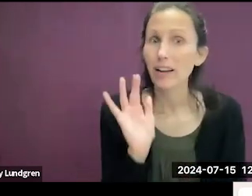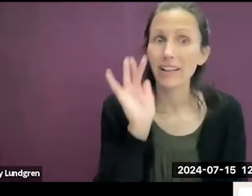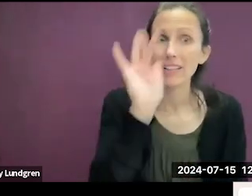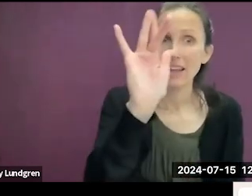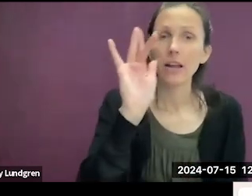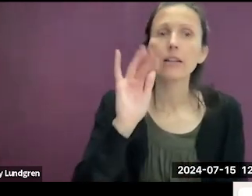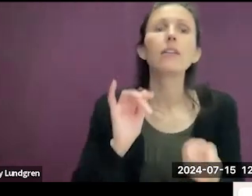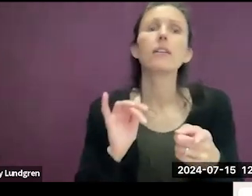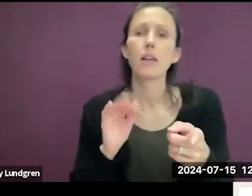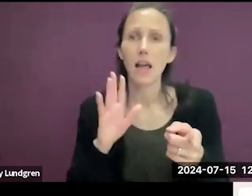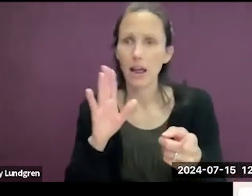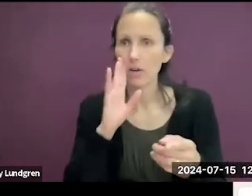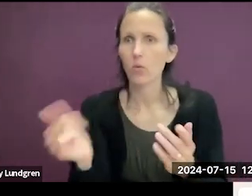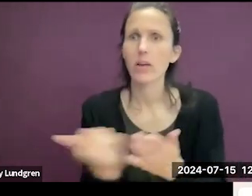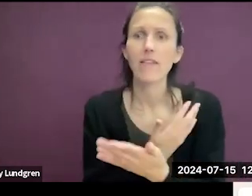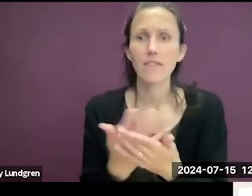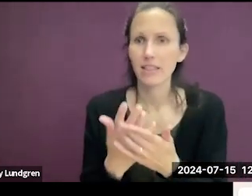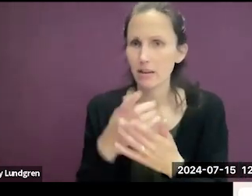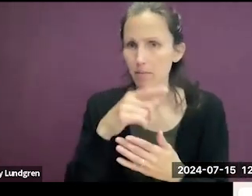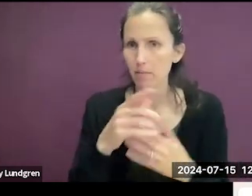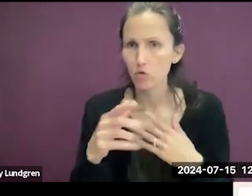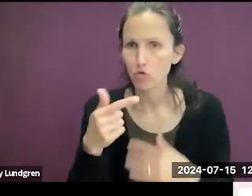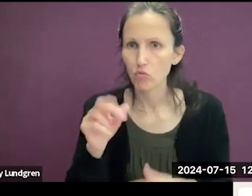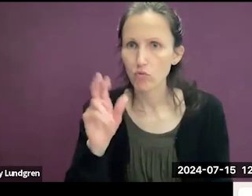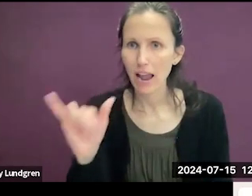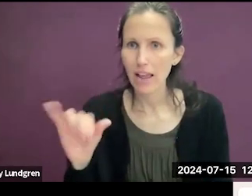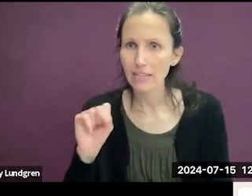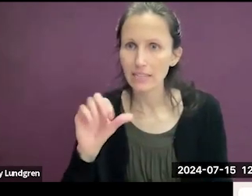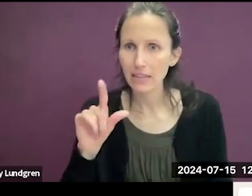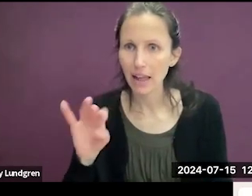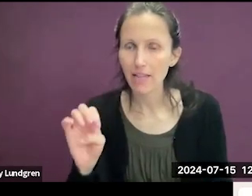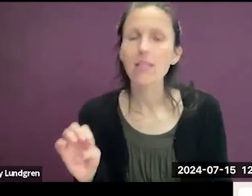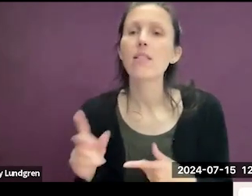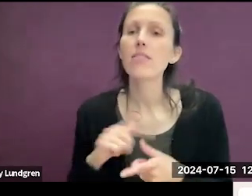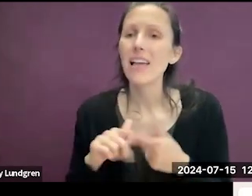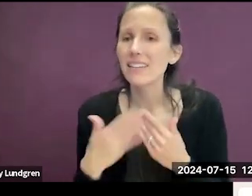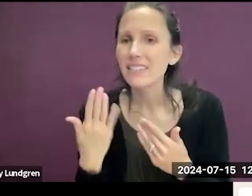And you'll see it just throws everything into a grayscale. So you'll easily be able to identify